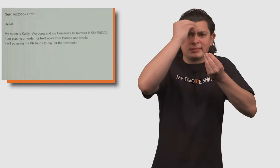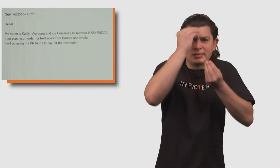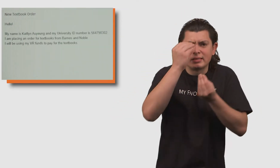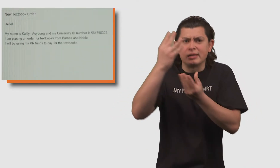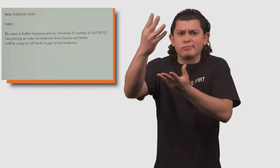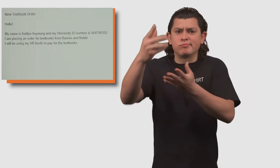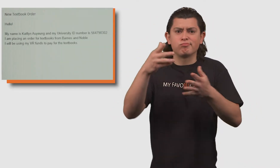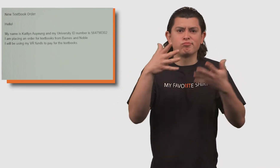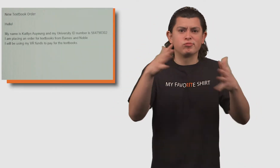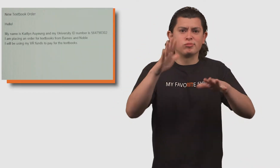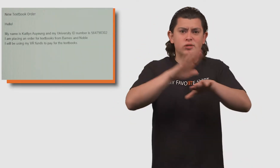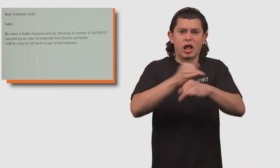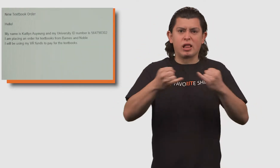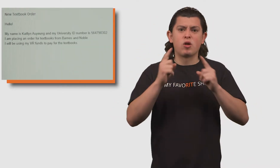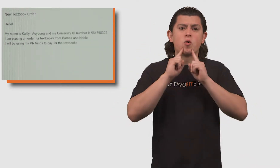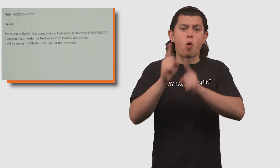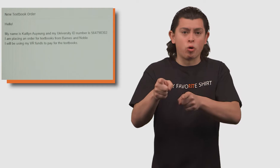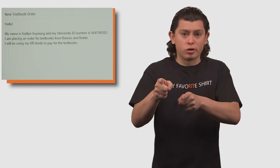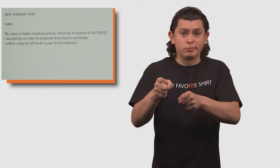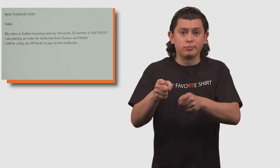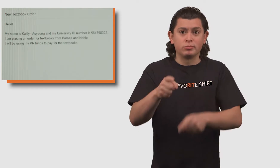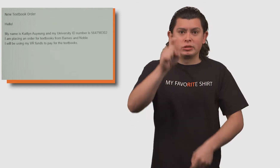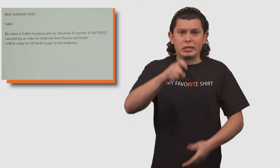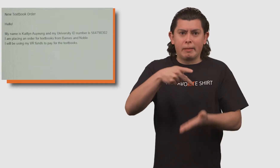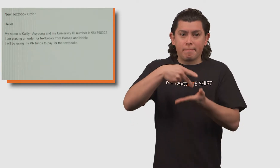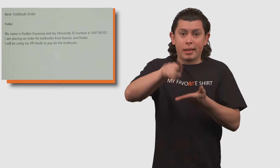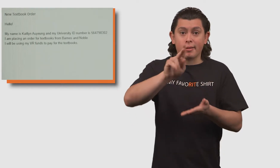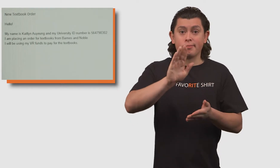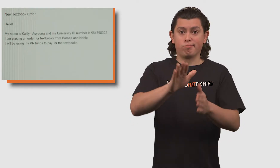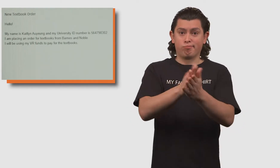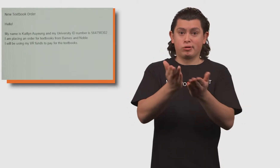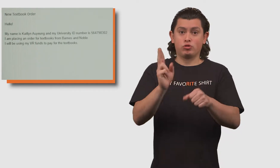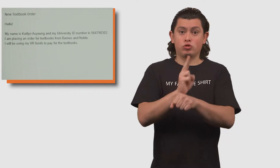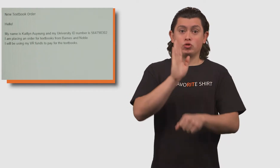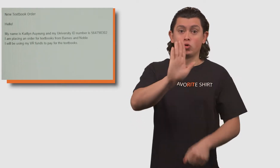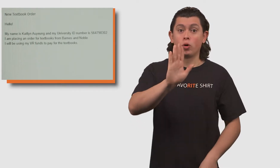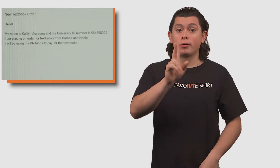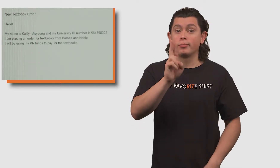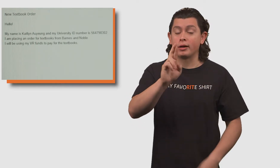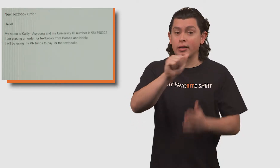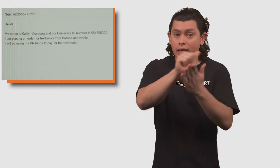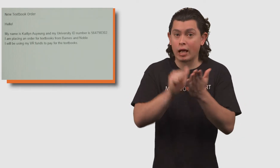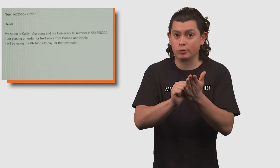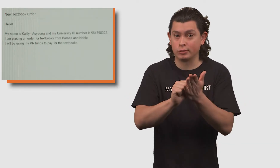LET THEM KNOW YOU PLACED AN ONLINE ORDER AND THAT YOU NEED TO PAY FOR THE BOOKS USING YOUR VR ACCOUNT.